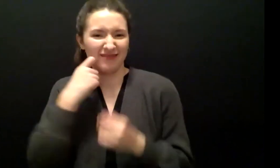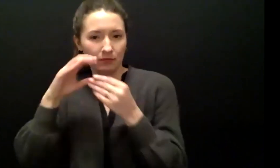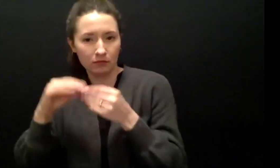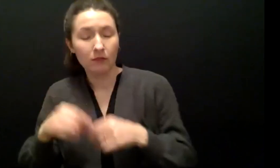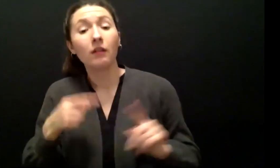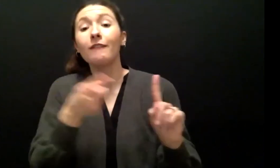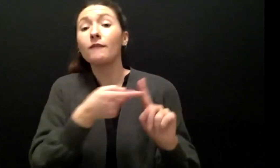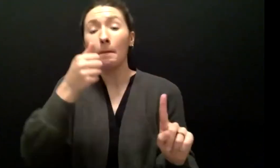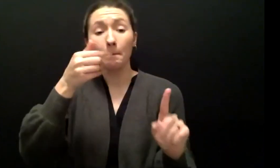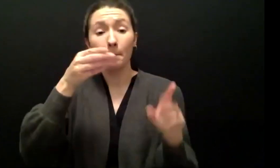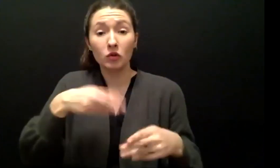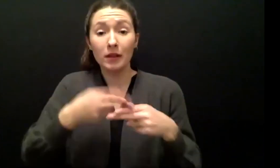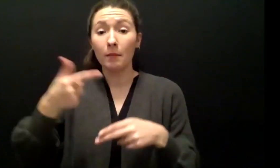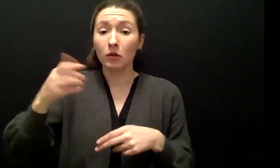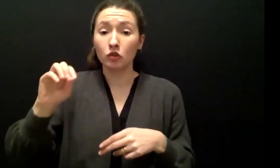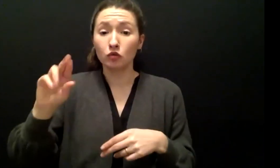The backstory of work like that has got to come forward once the work is actually brought